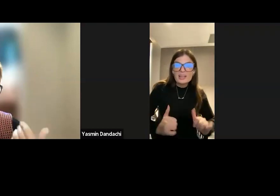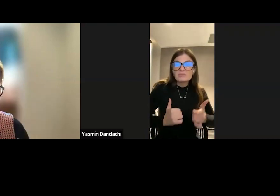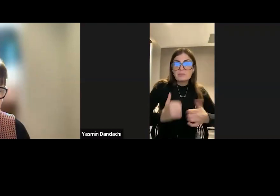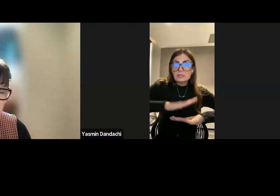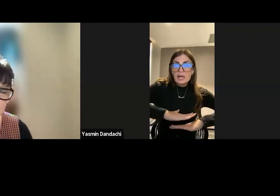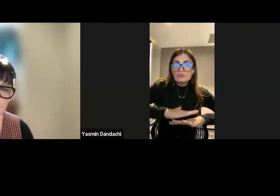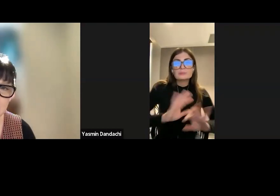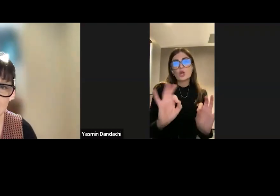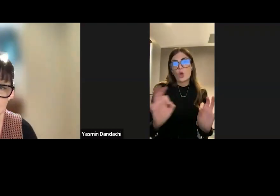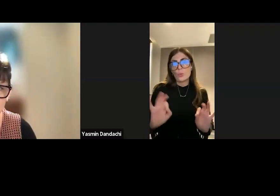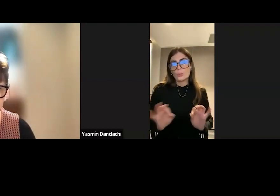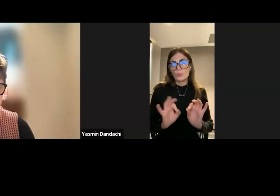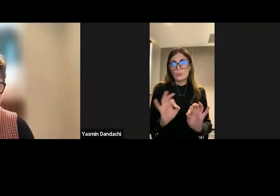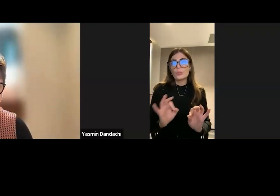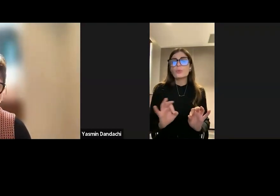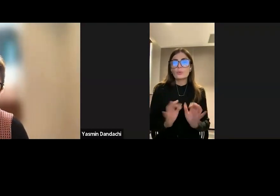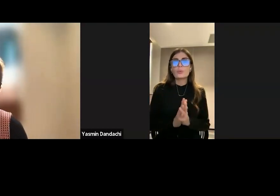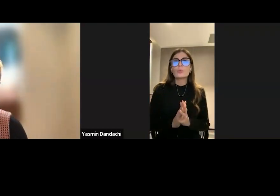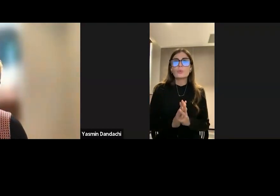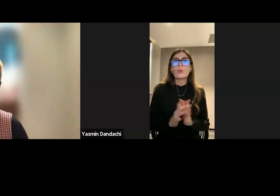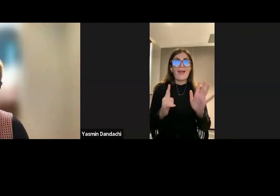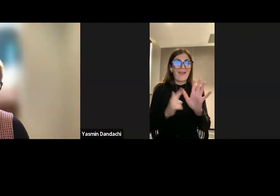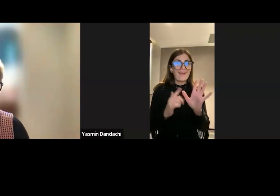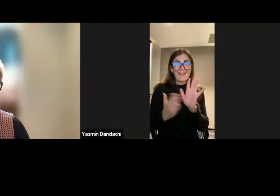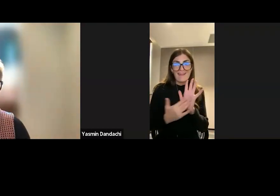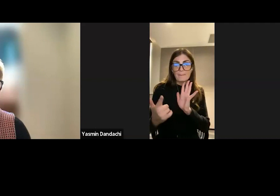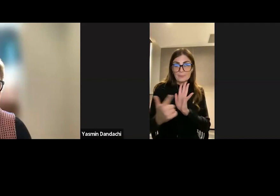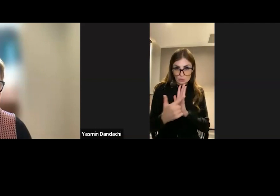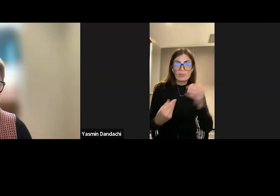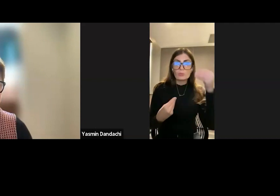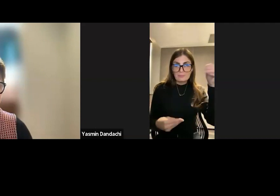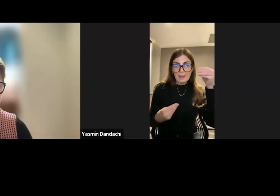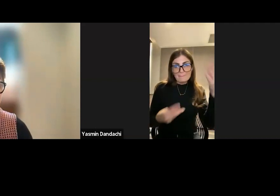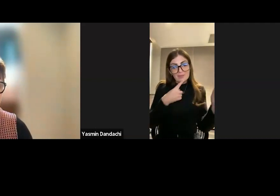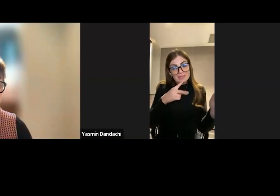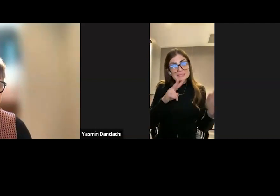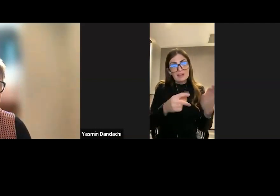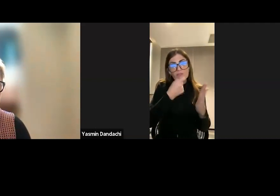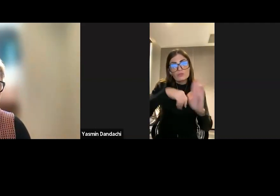Again, CAEPR at ANU outlined a number of commonalities in the way governance